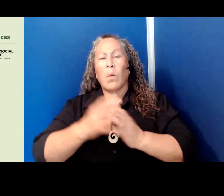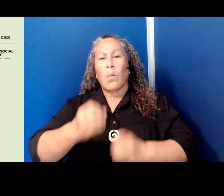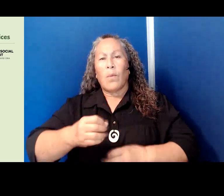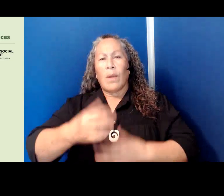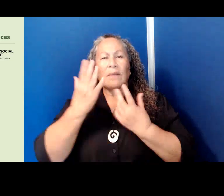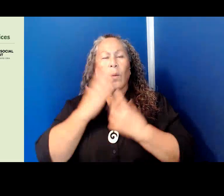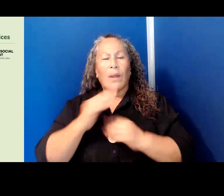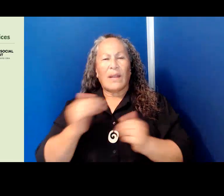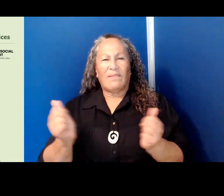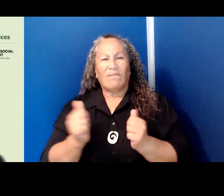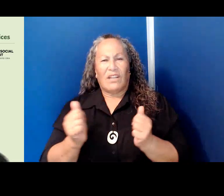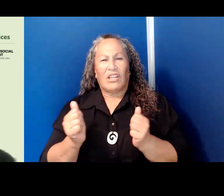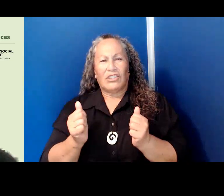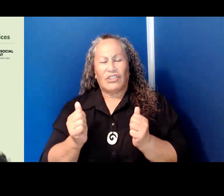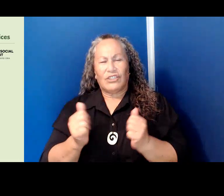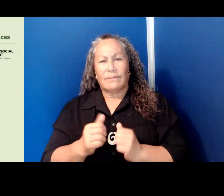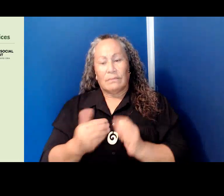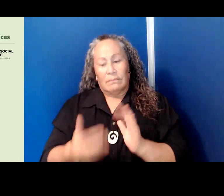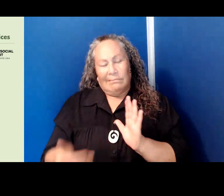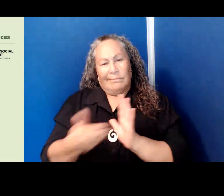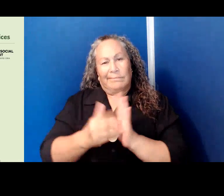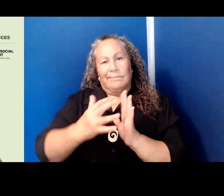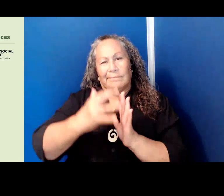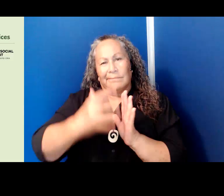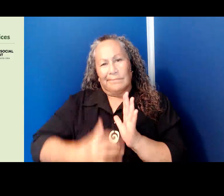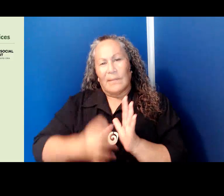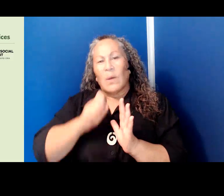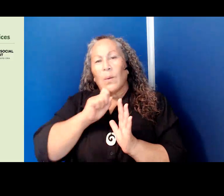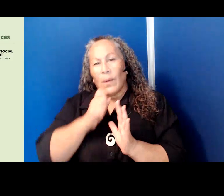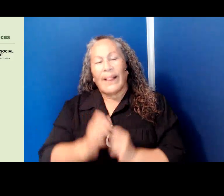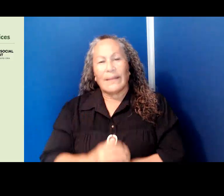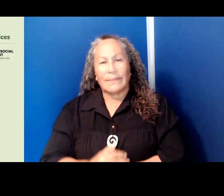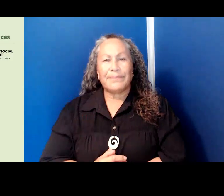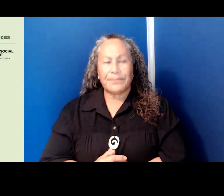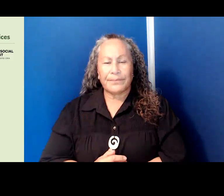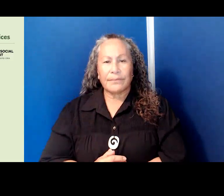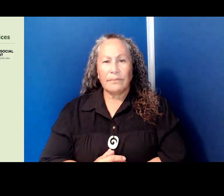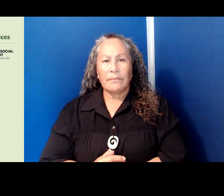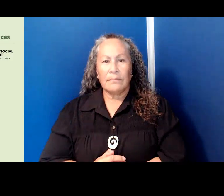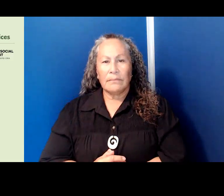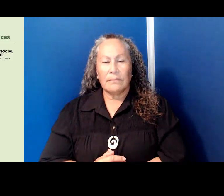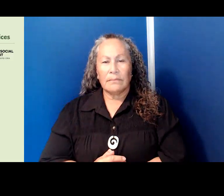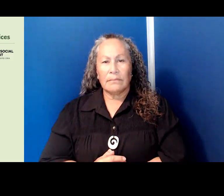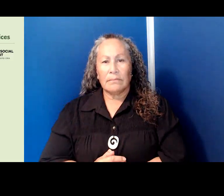along with a transcription of the content. And I just want to also acknowledge that we